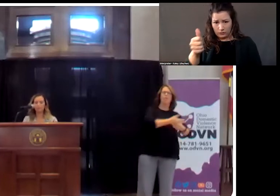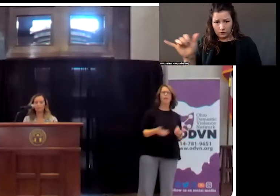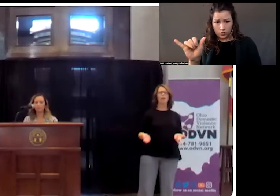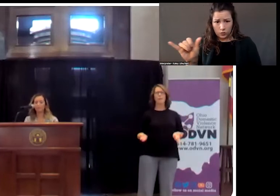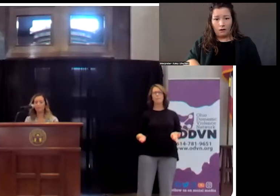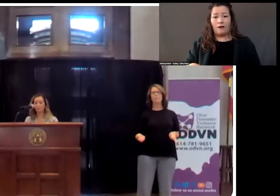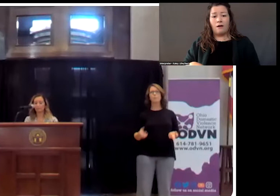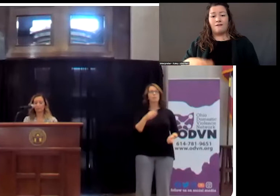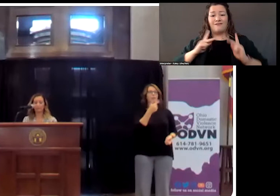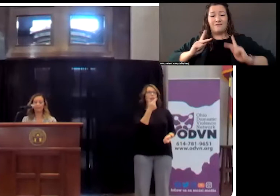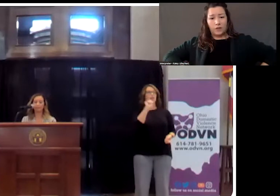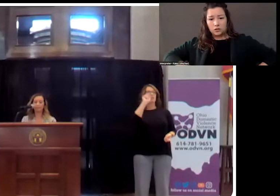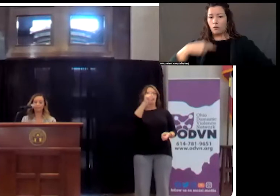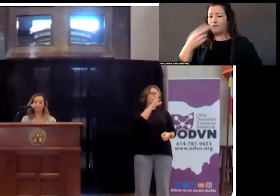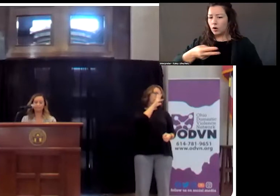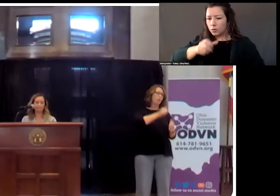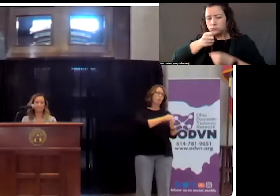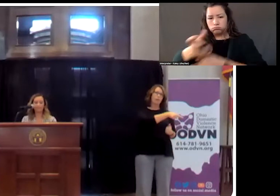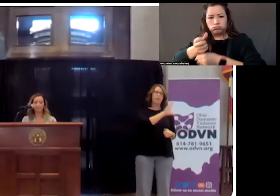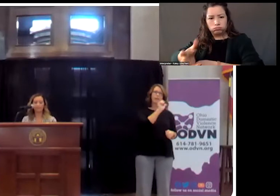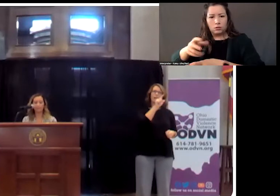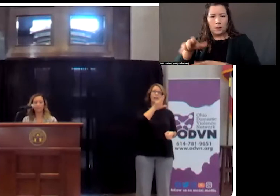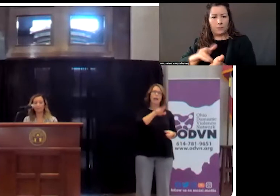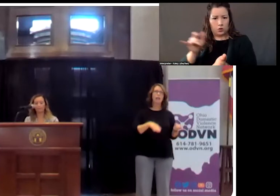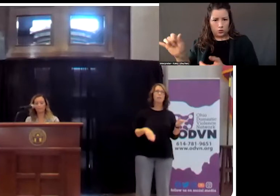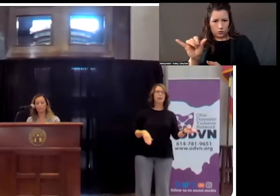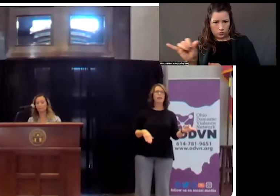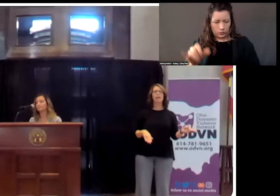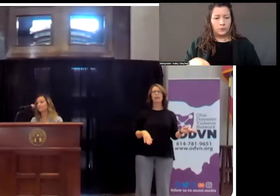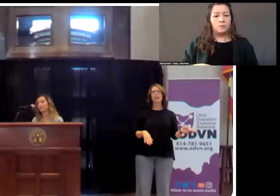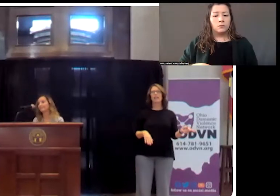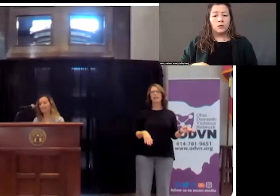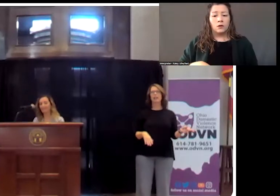When the GAL spoke with Caleb, he was well aware that this would be seen by his dad.